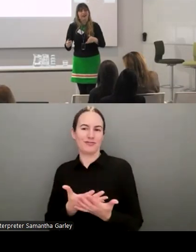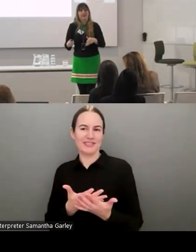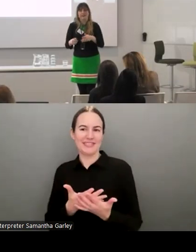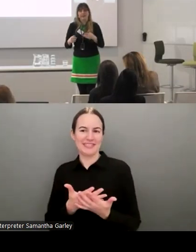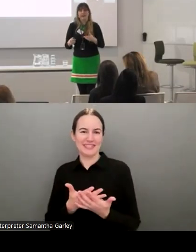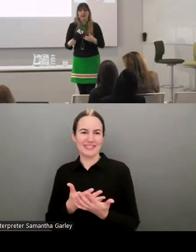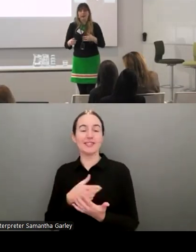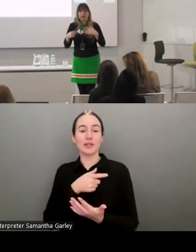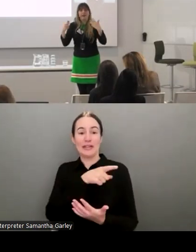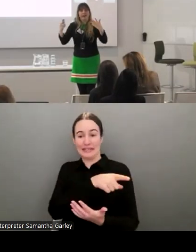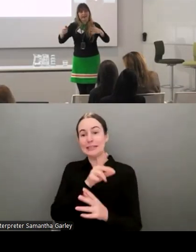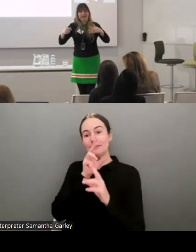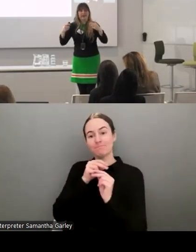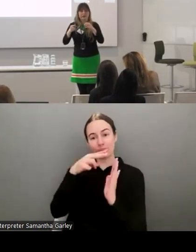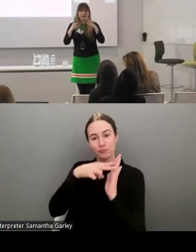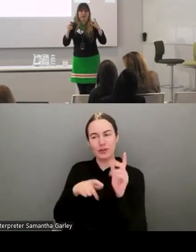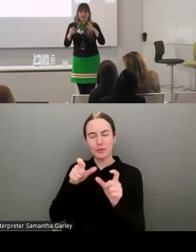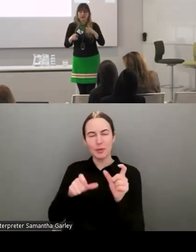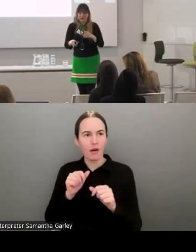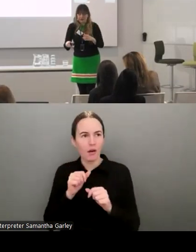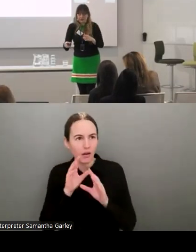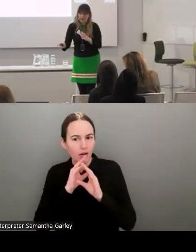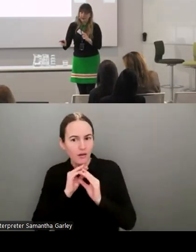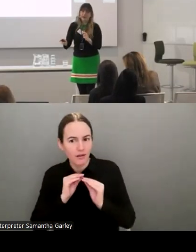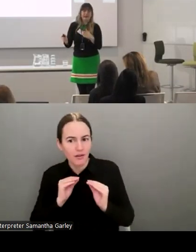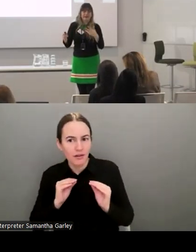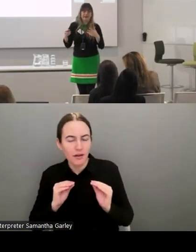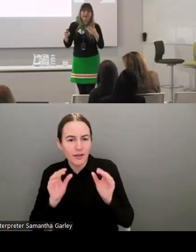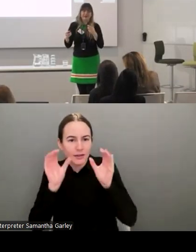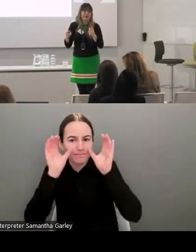and people were listening to each other's and each other's